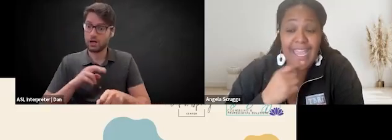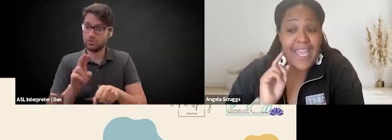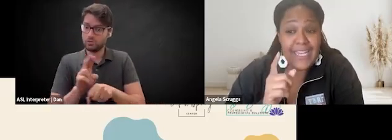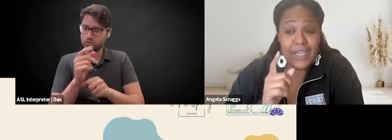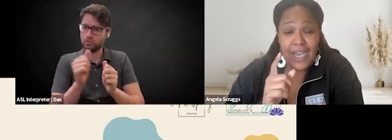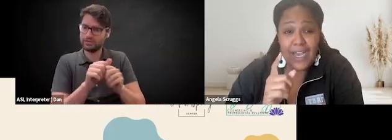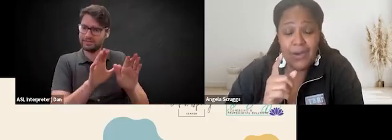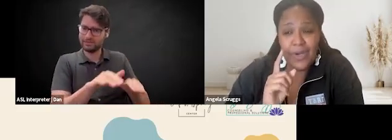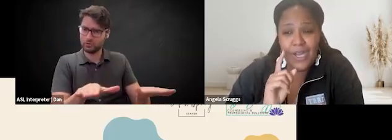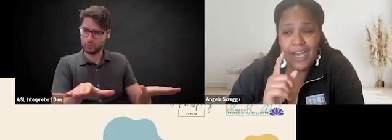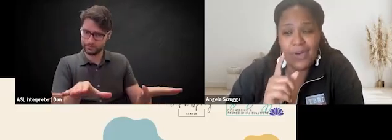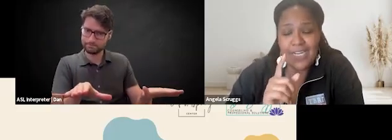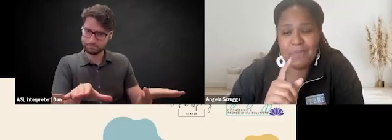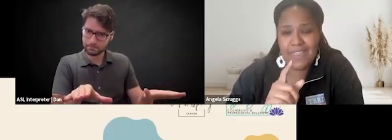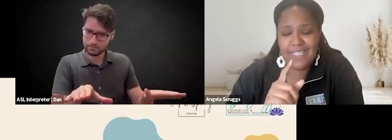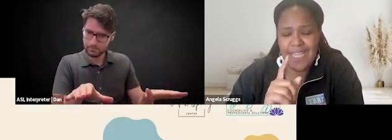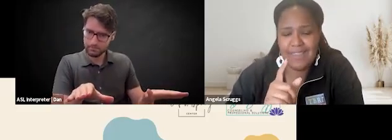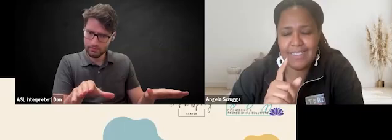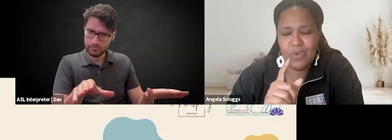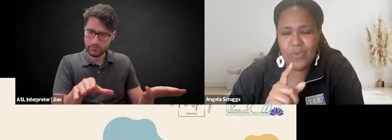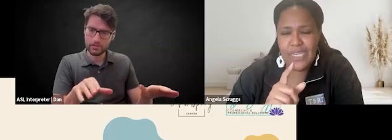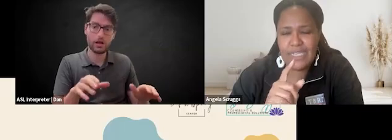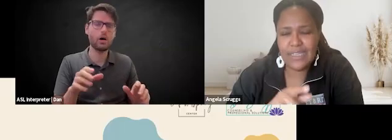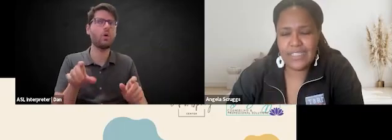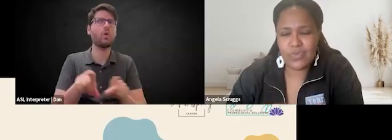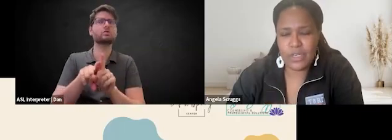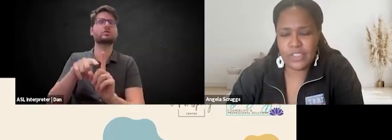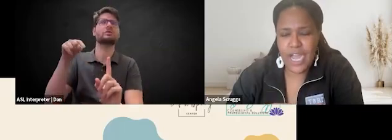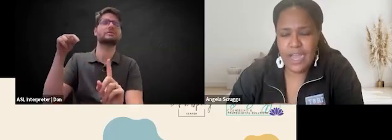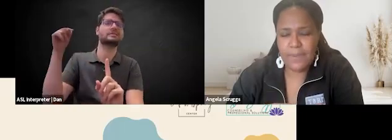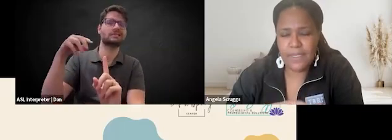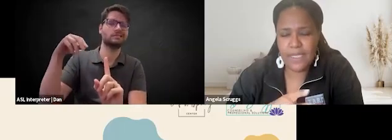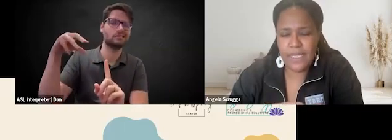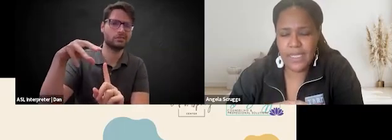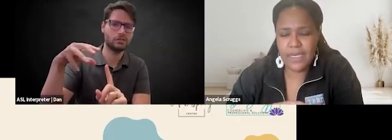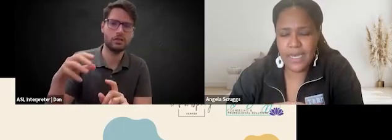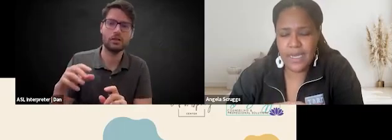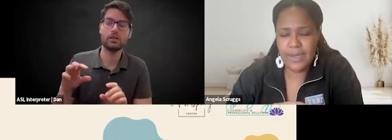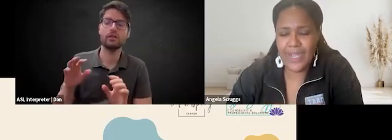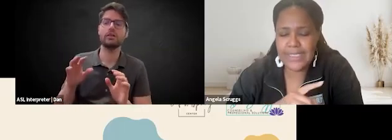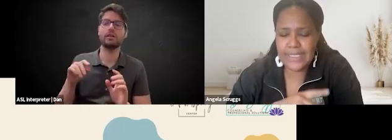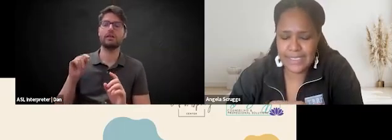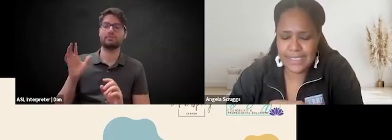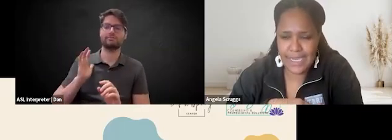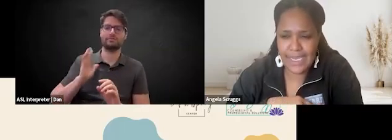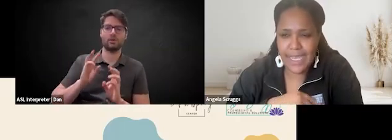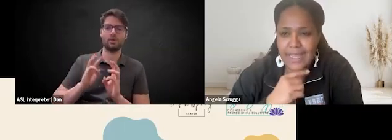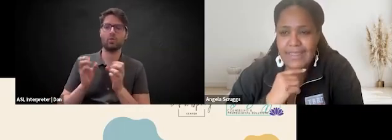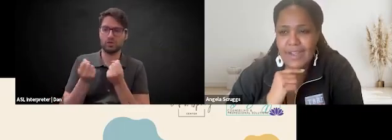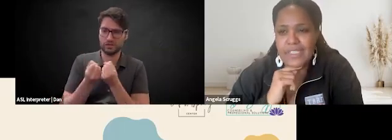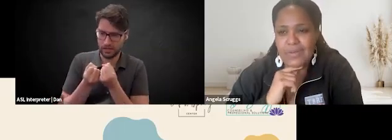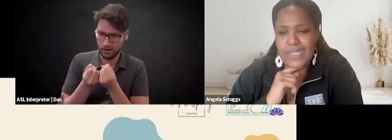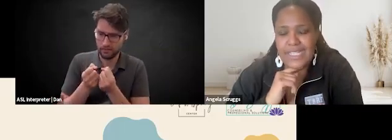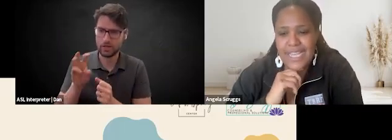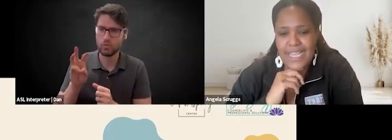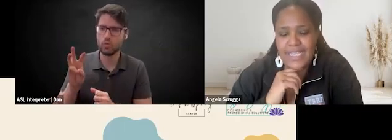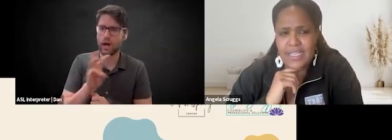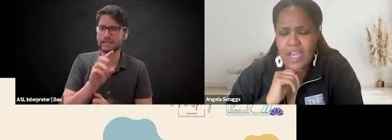And, uh... I wanna point-- to say this when we did this workshop in, um... West Tennessee, there was someone that says,